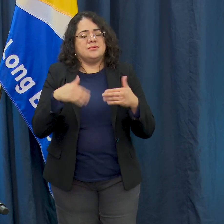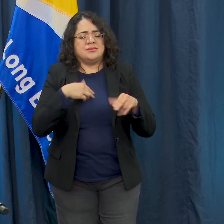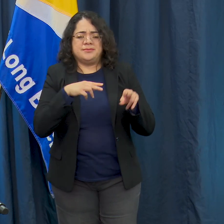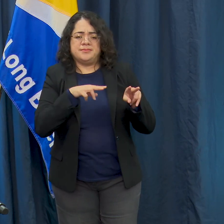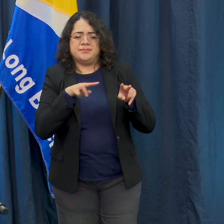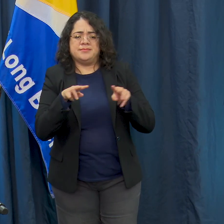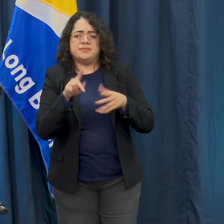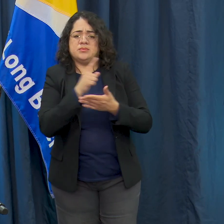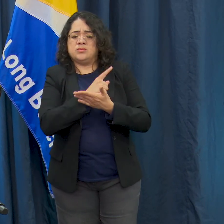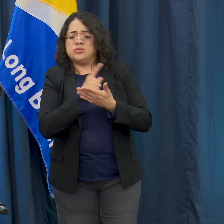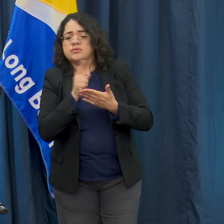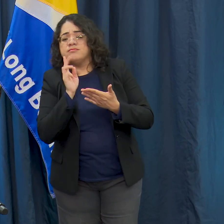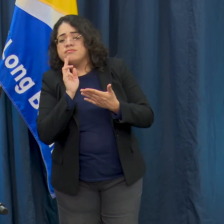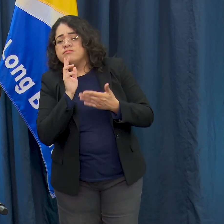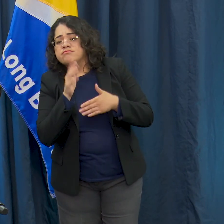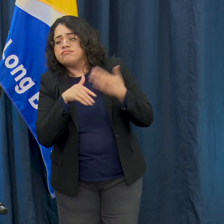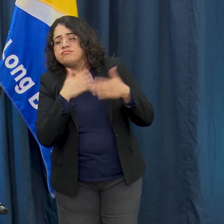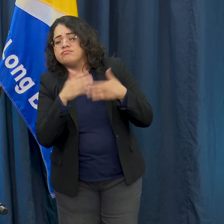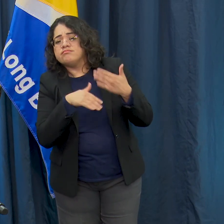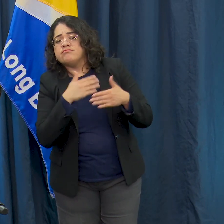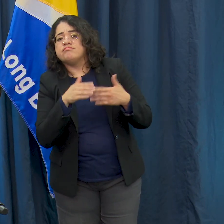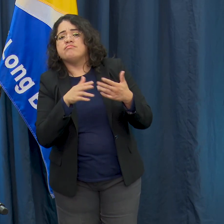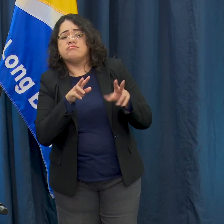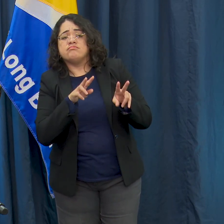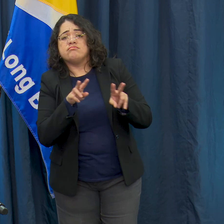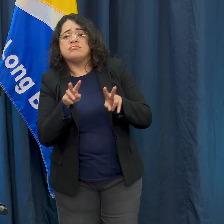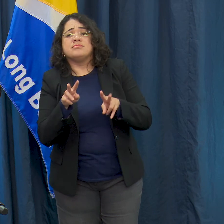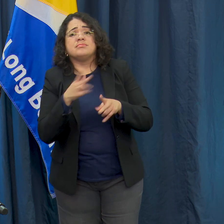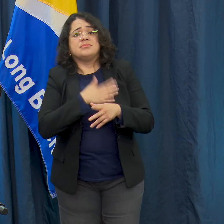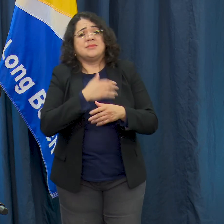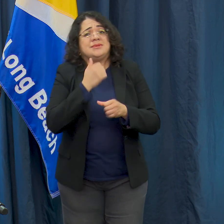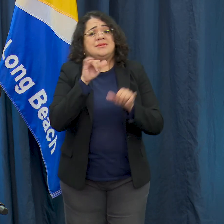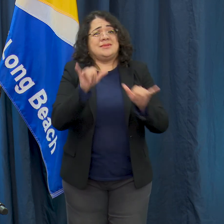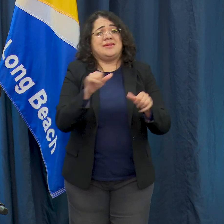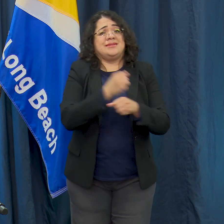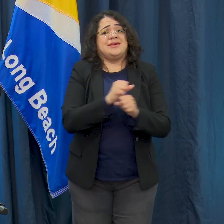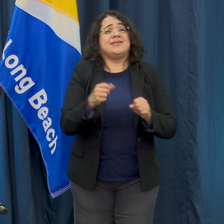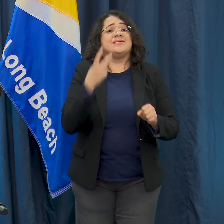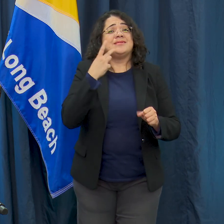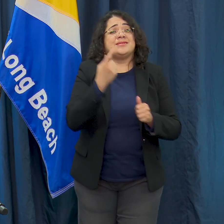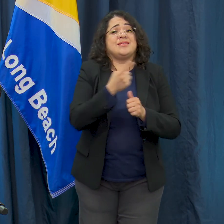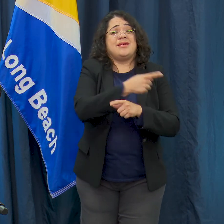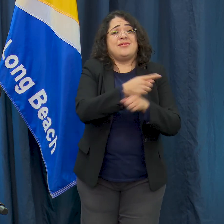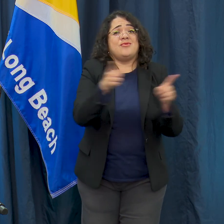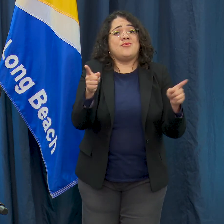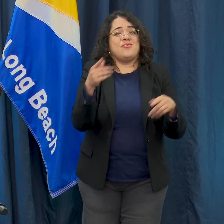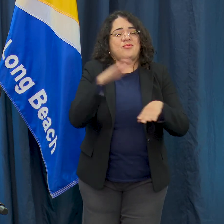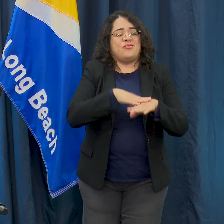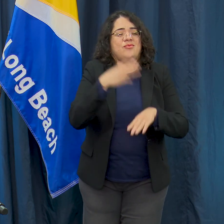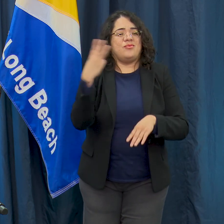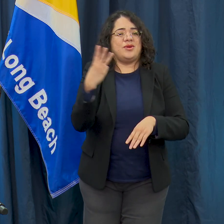continue to go in this direction. Stay safe and we'll see everybody on Wednesday, thank you.